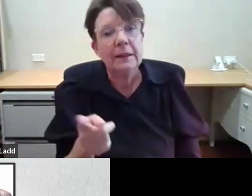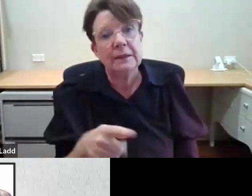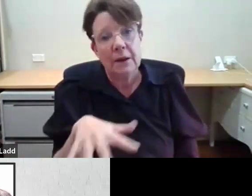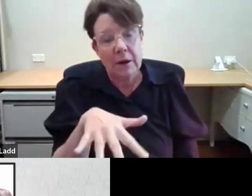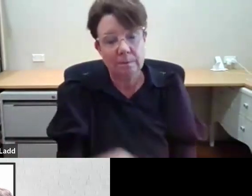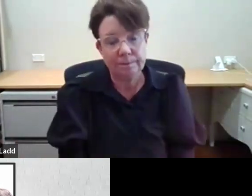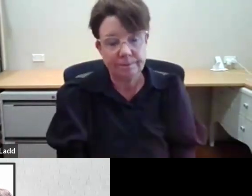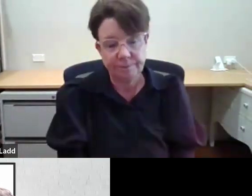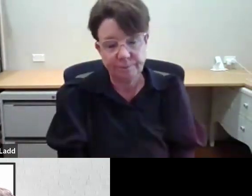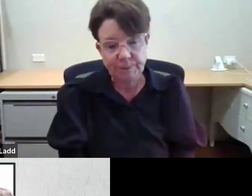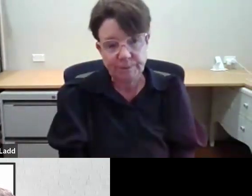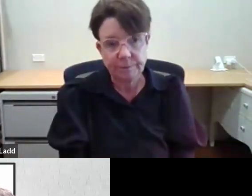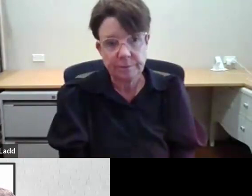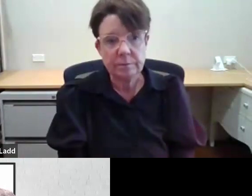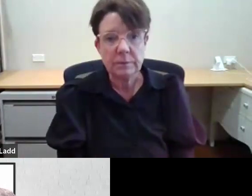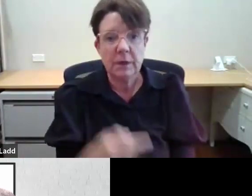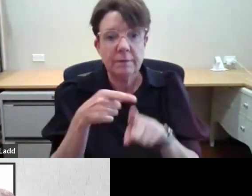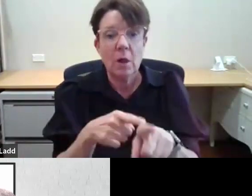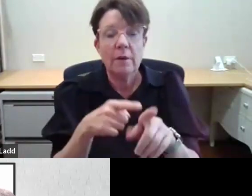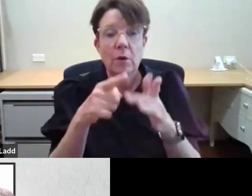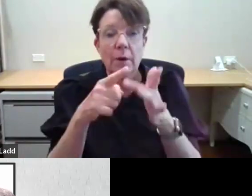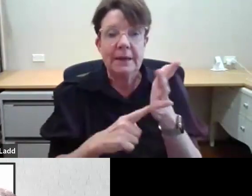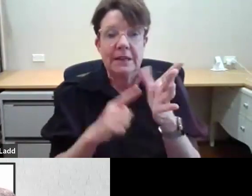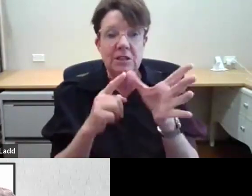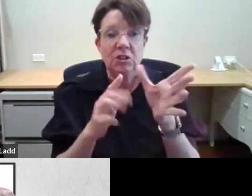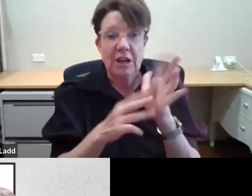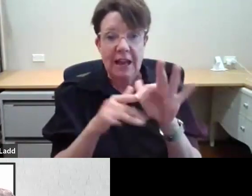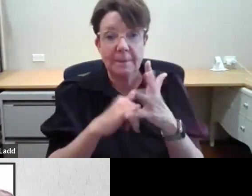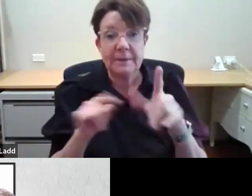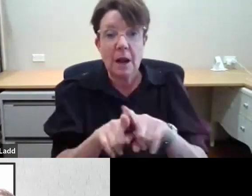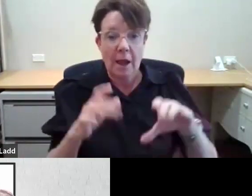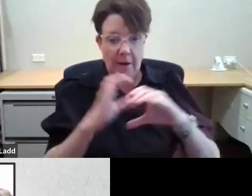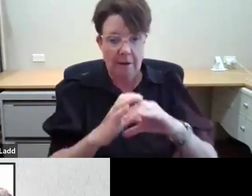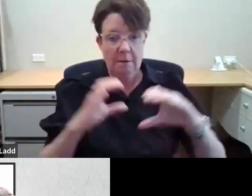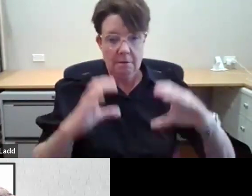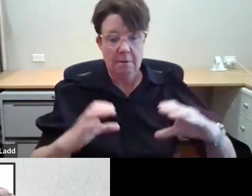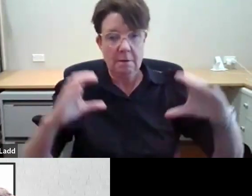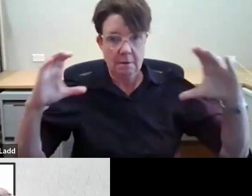have been trained to think of that to constantly look up and constantly look to